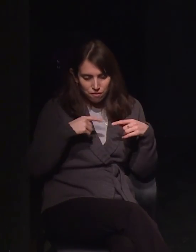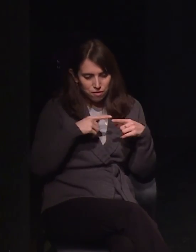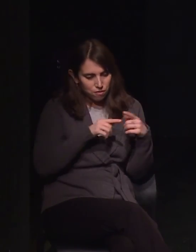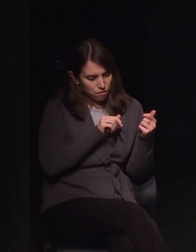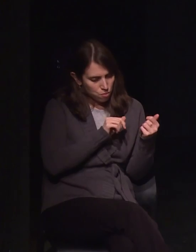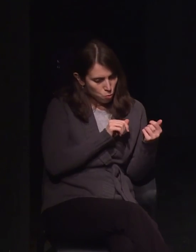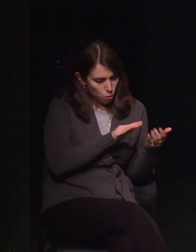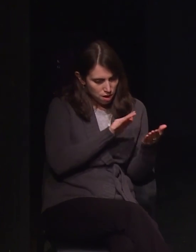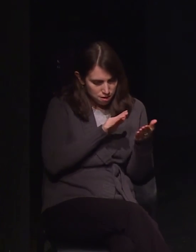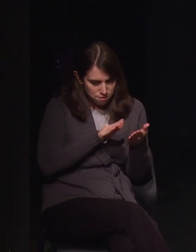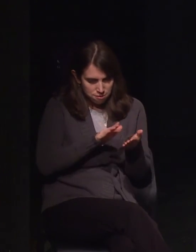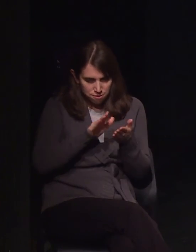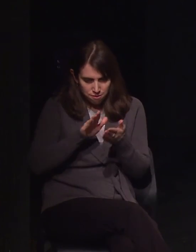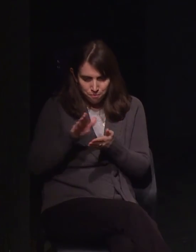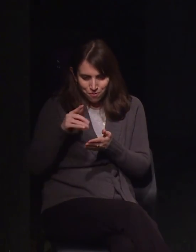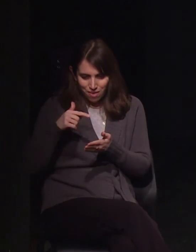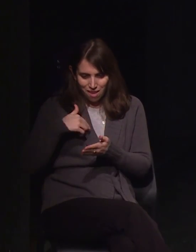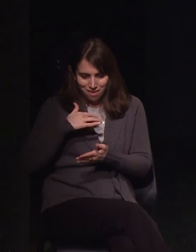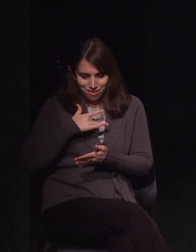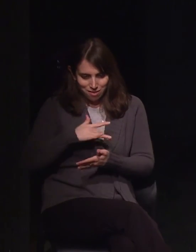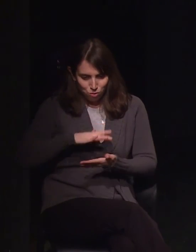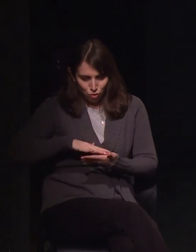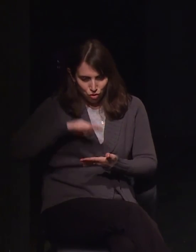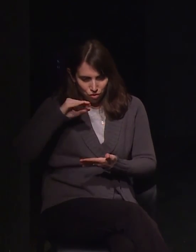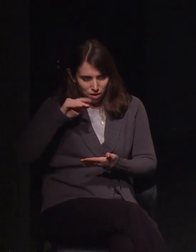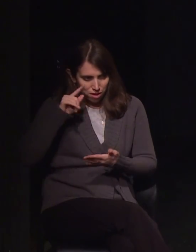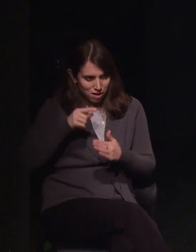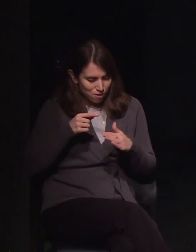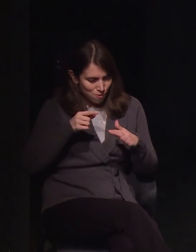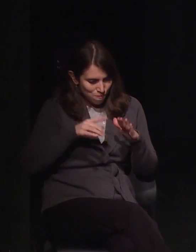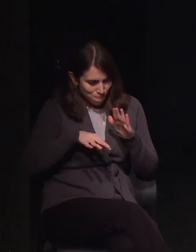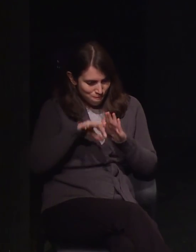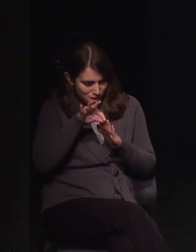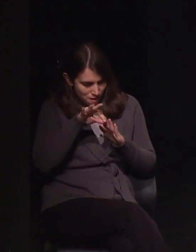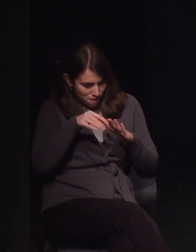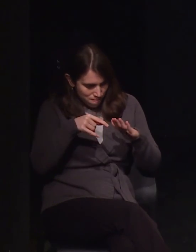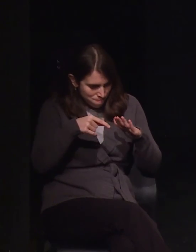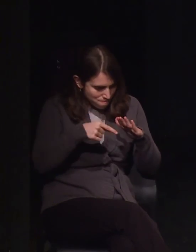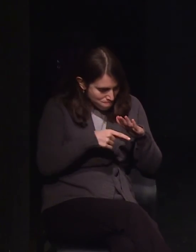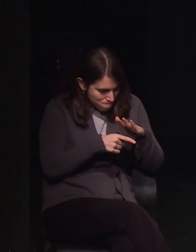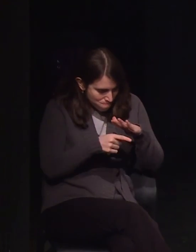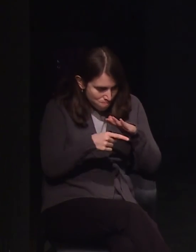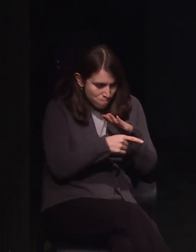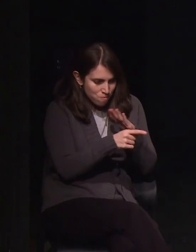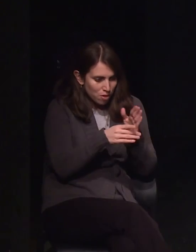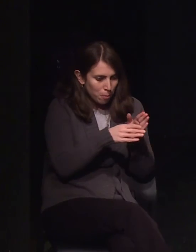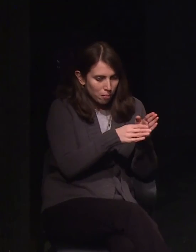pathways in, in every child, has a different way to learn, and every adult, and every person